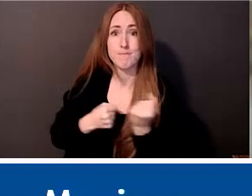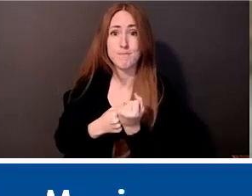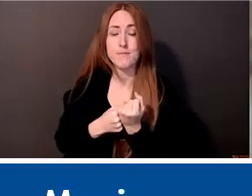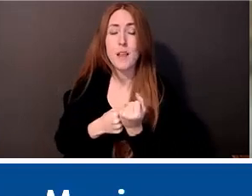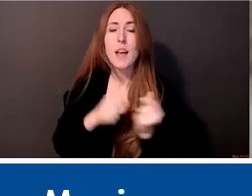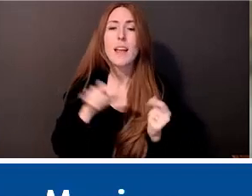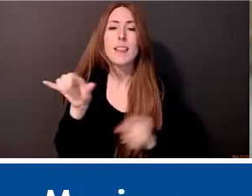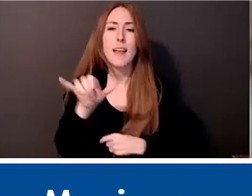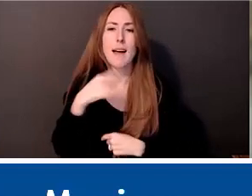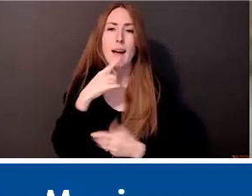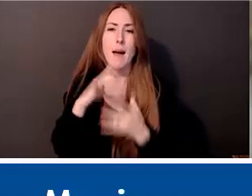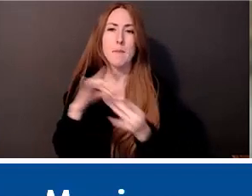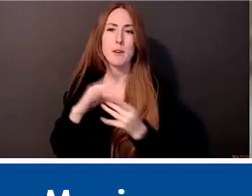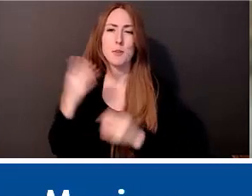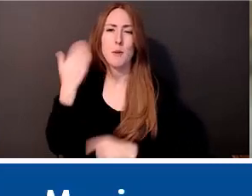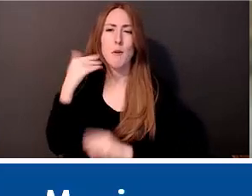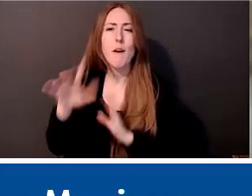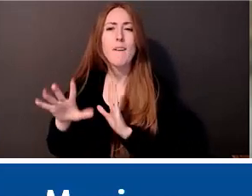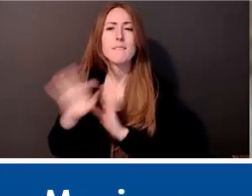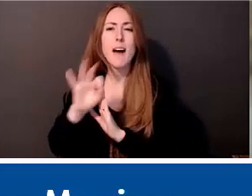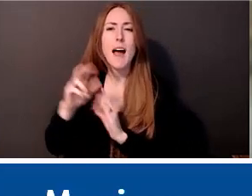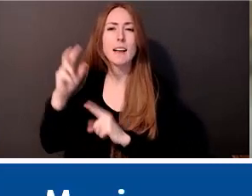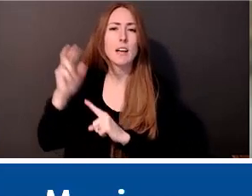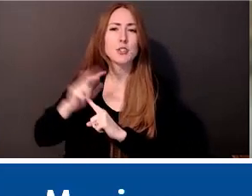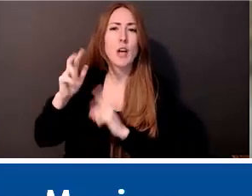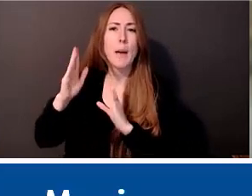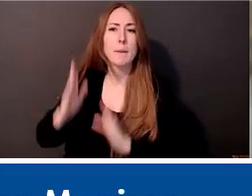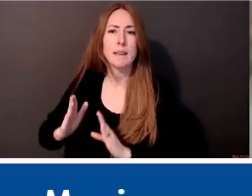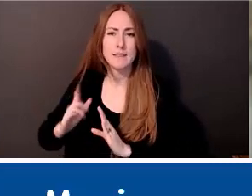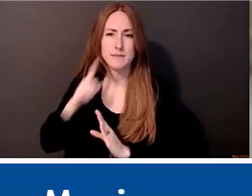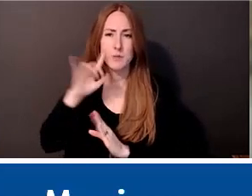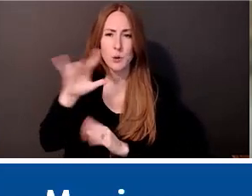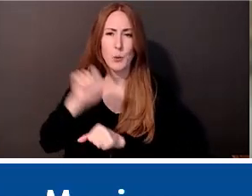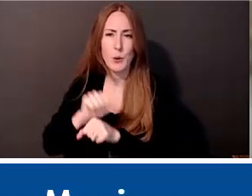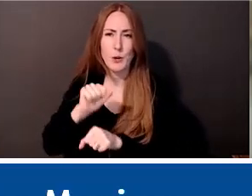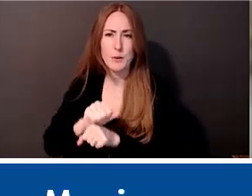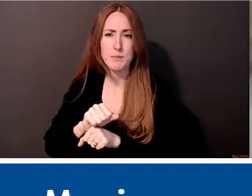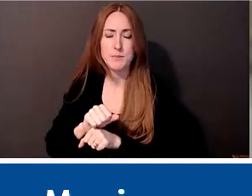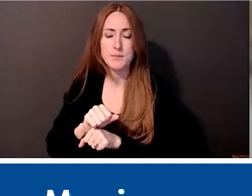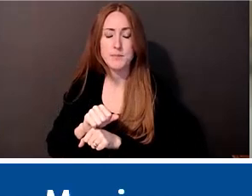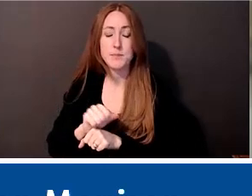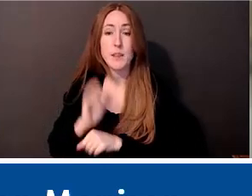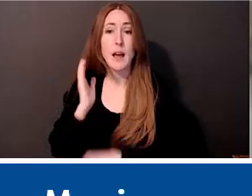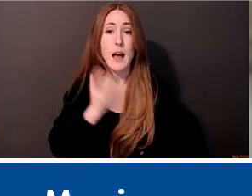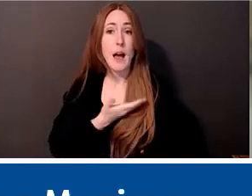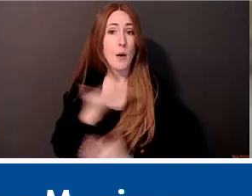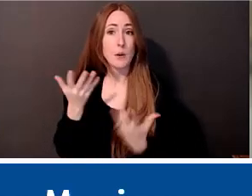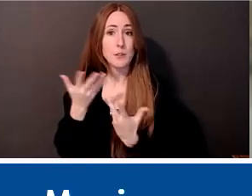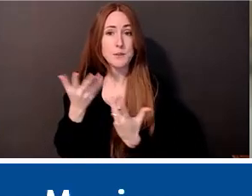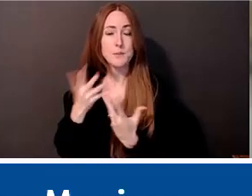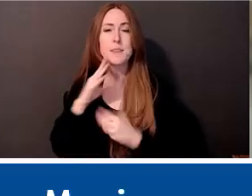And we have that when it comes to our advisory board. While some of them might not have an assistive technology